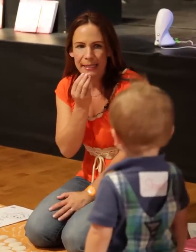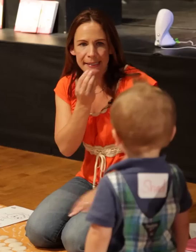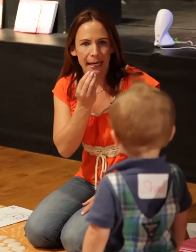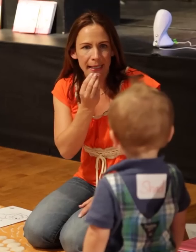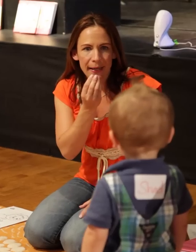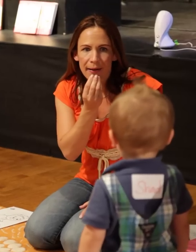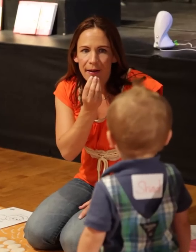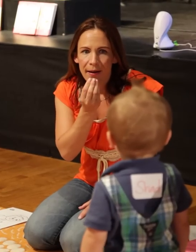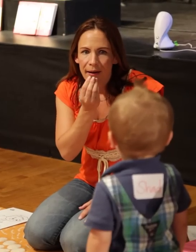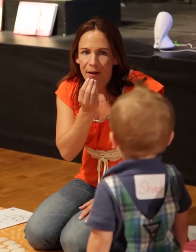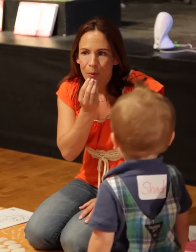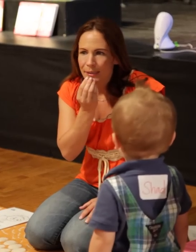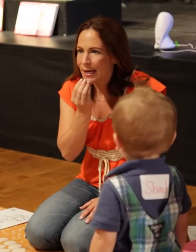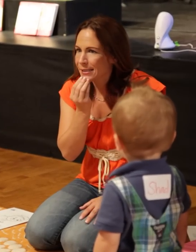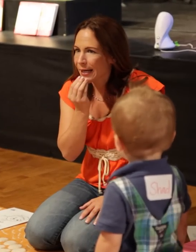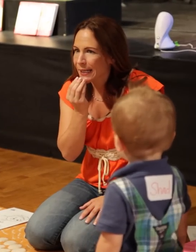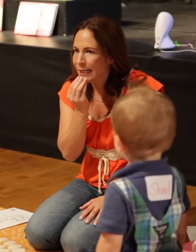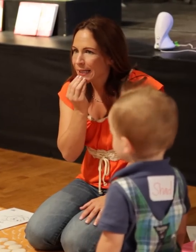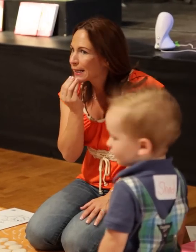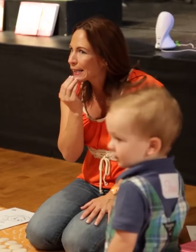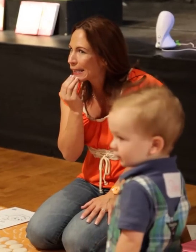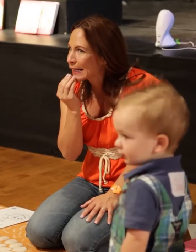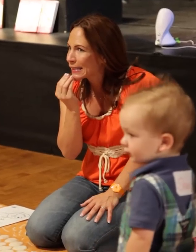What's this sign? What's that sign? EAT.